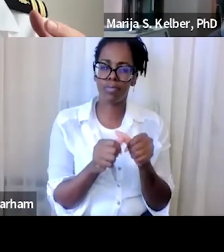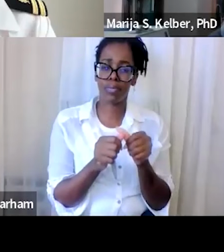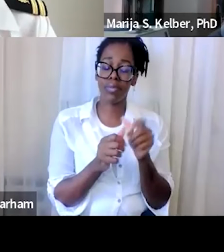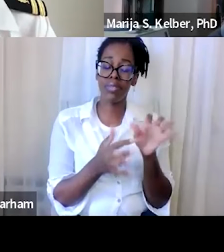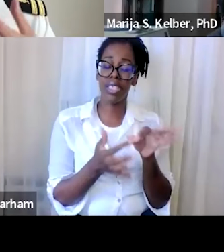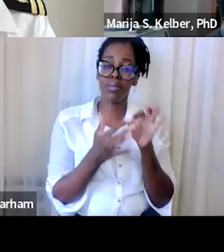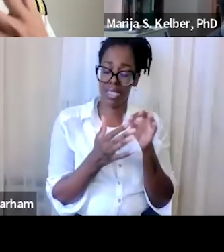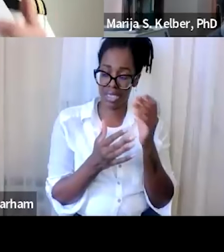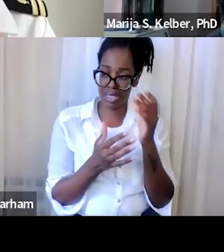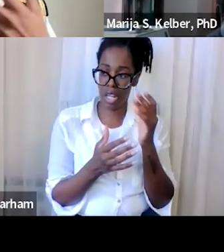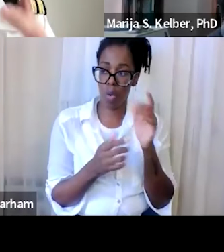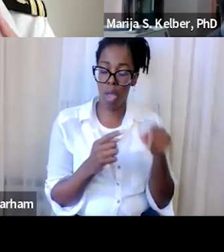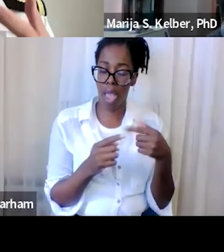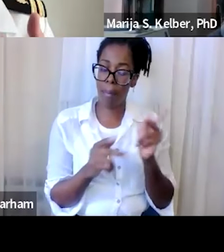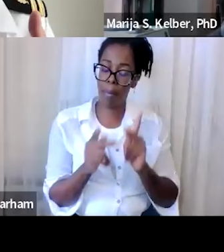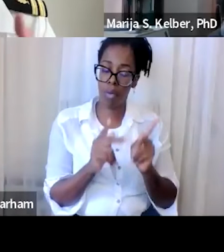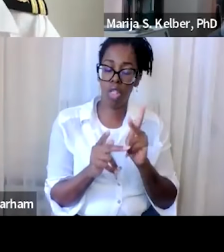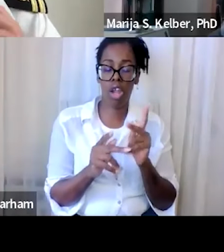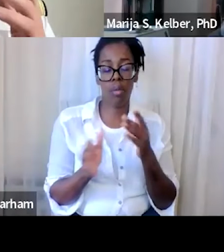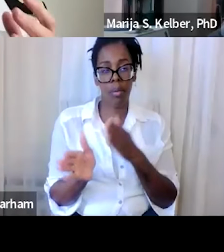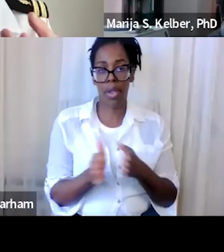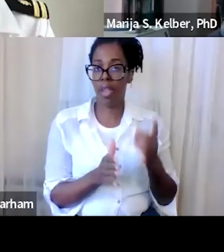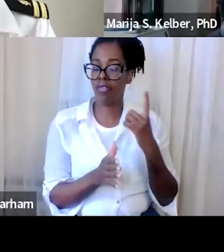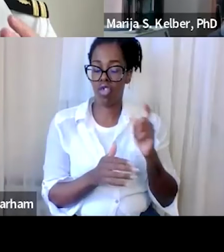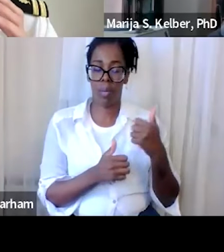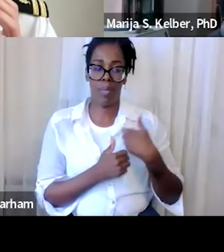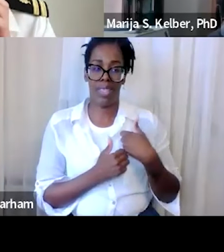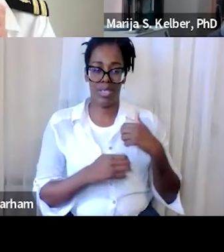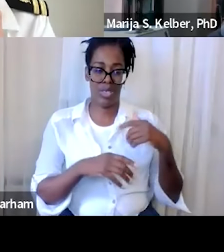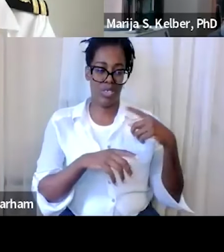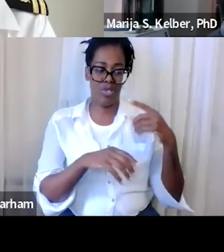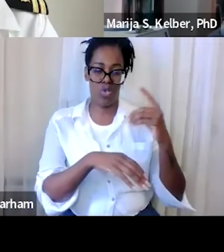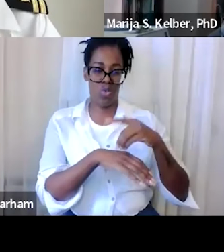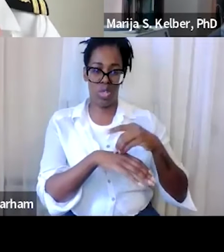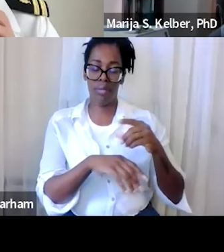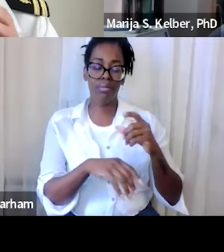for different military duties, PCSs, deployments, all of that. So again, not super specific to the criminal justice system,